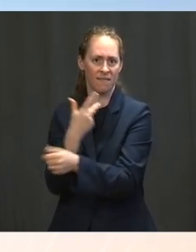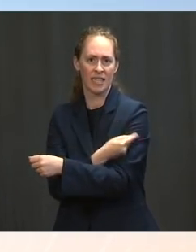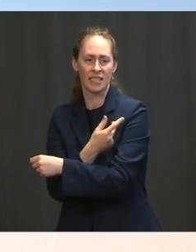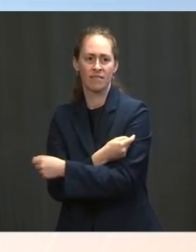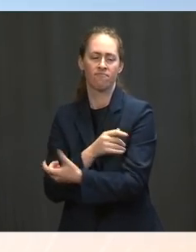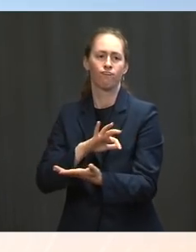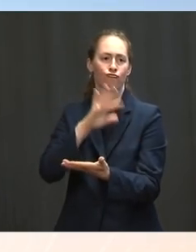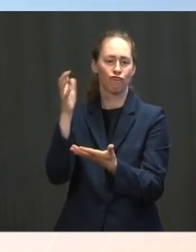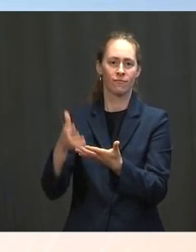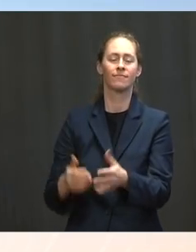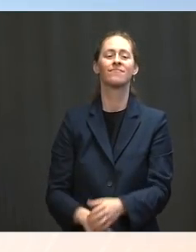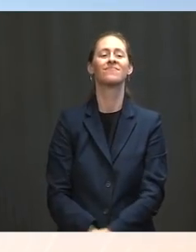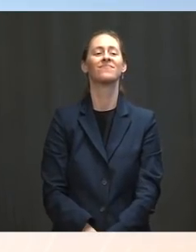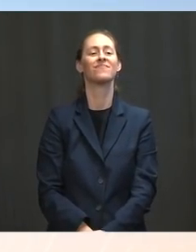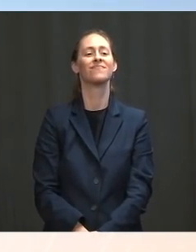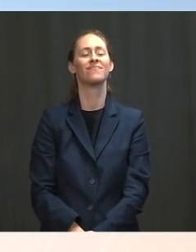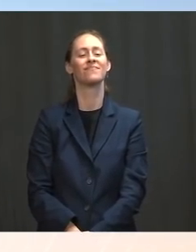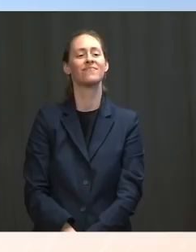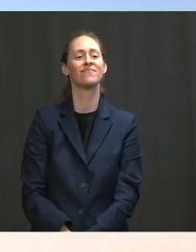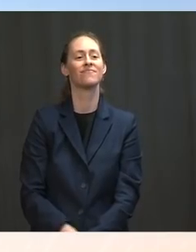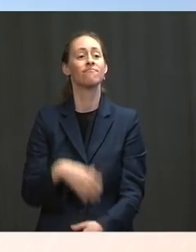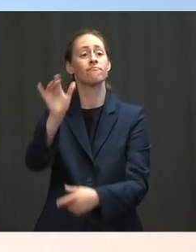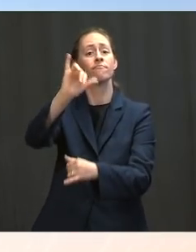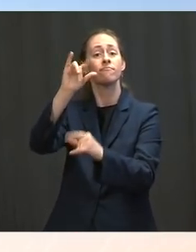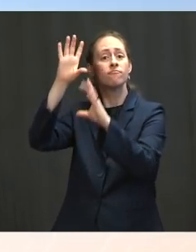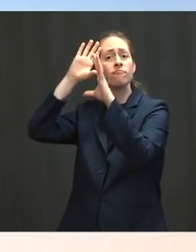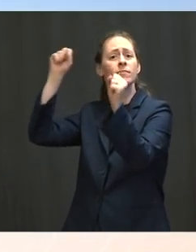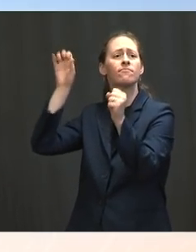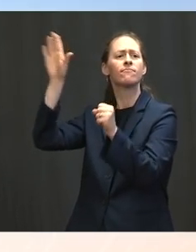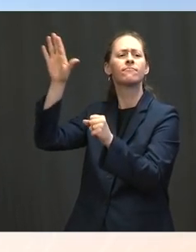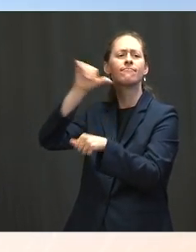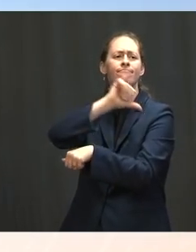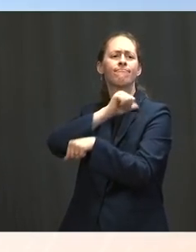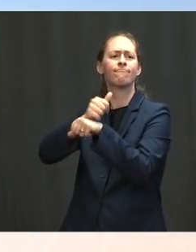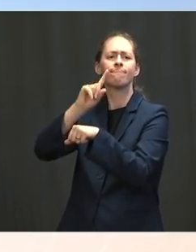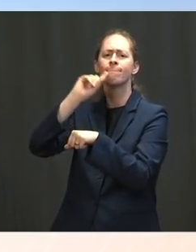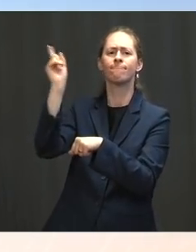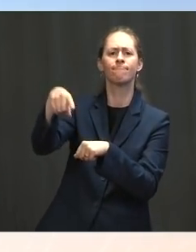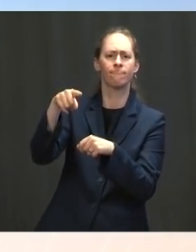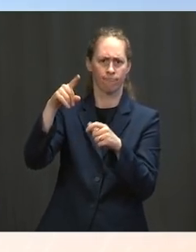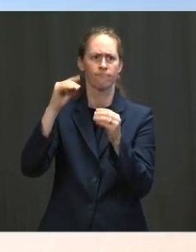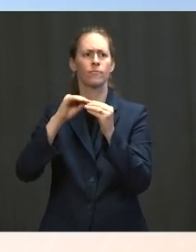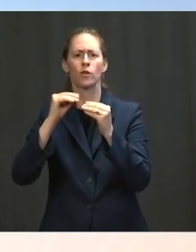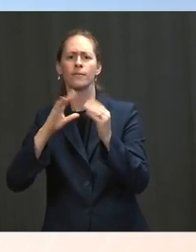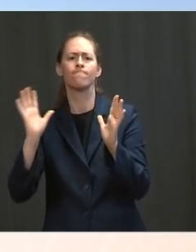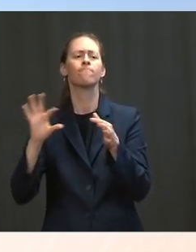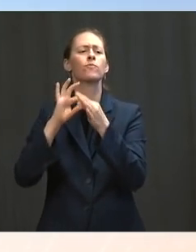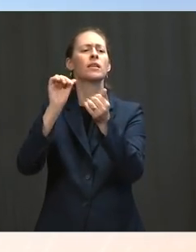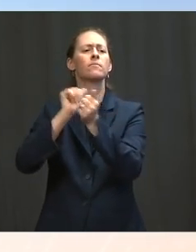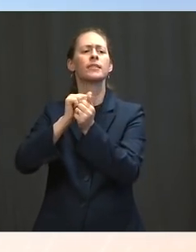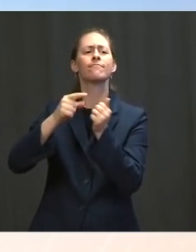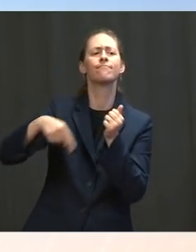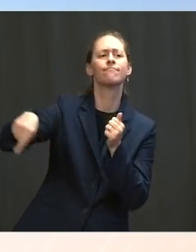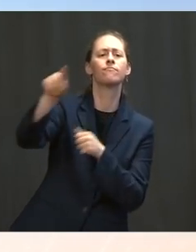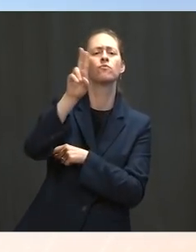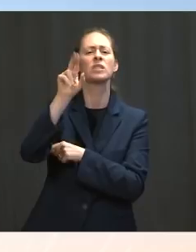forthcoming executive order on competition -- stay tuned -- the U.S. Department of Agriculture announced it will engage in a series of rulemakings